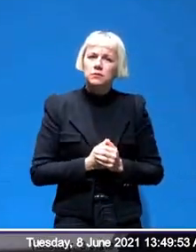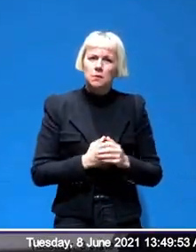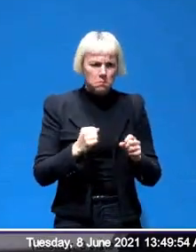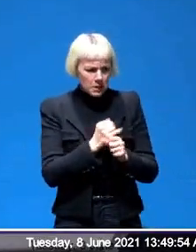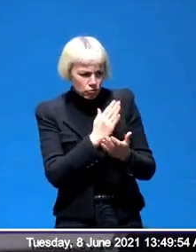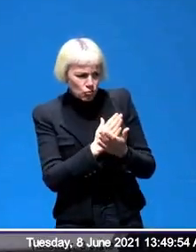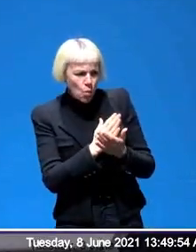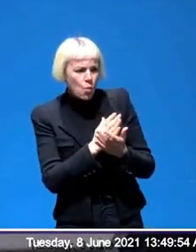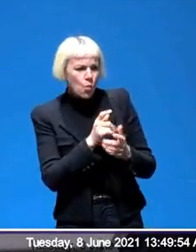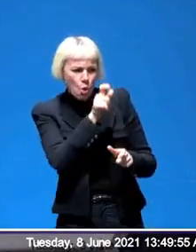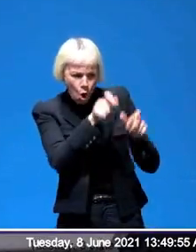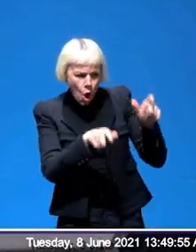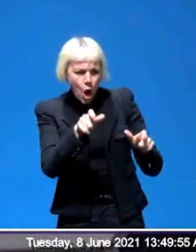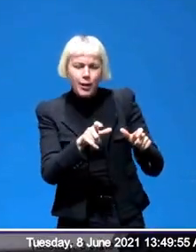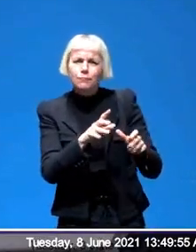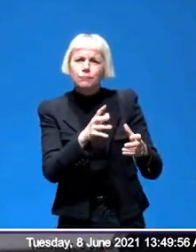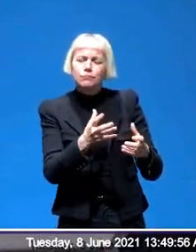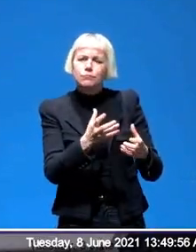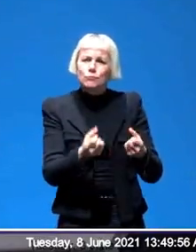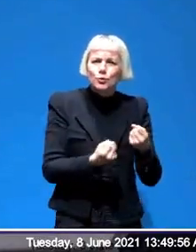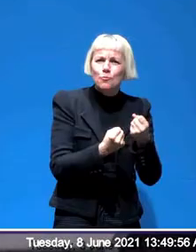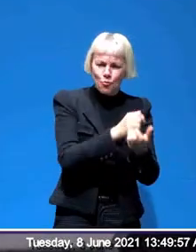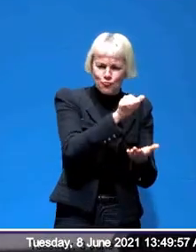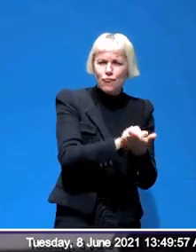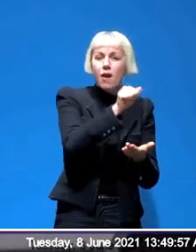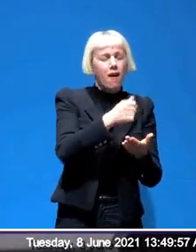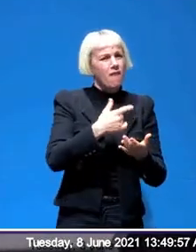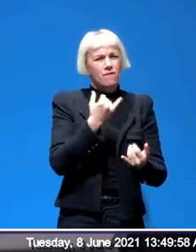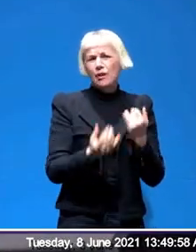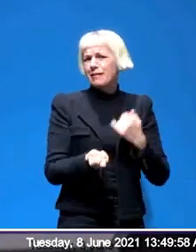were supported; that I was very disappointed in them.